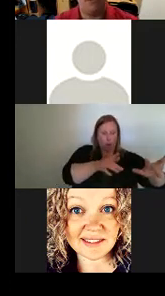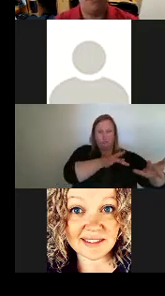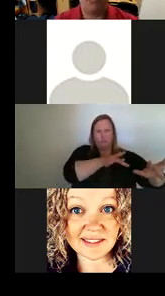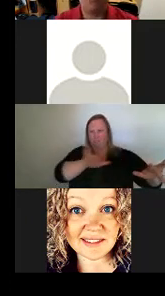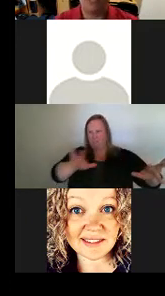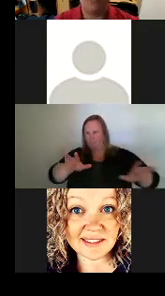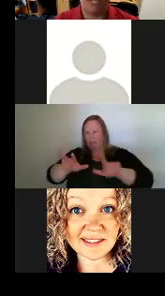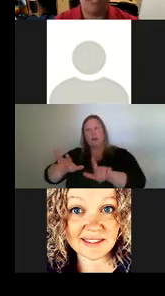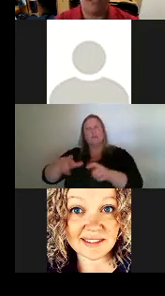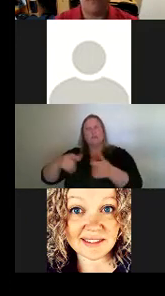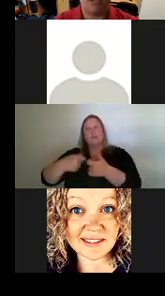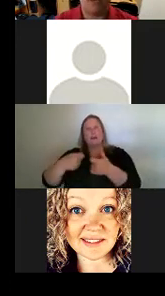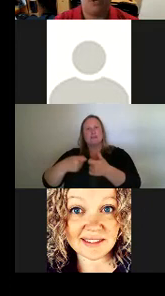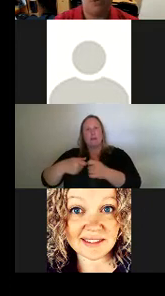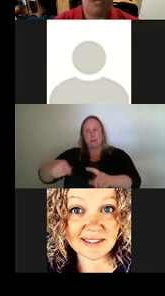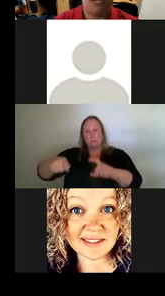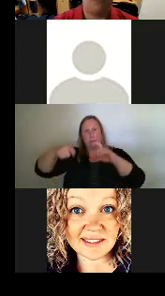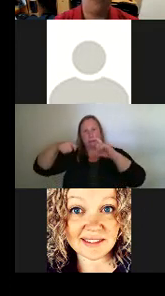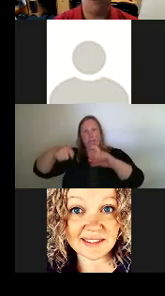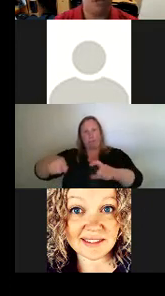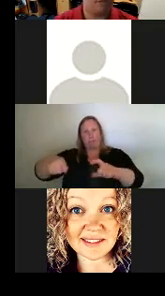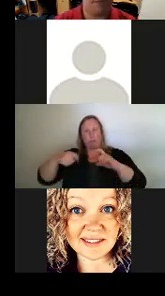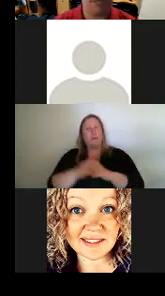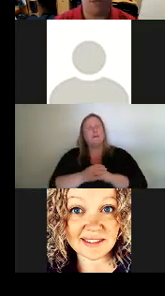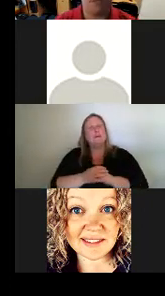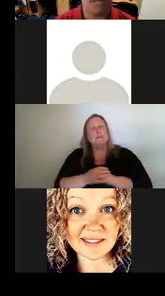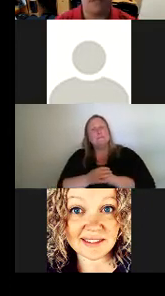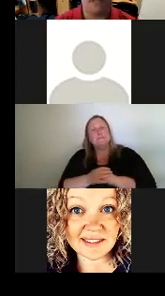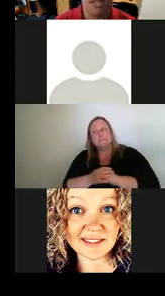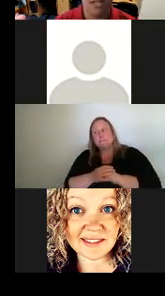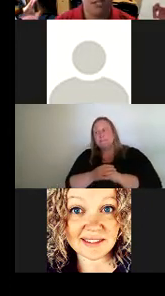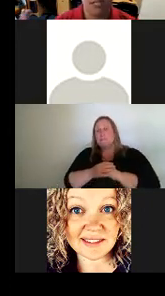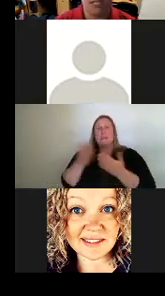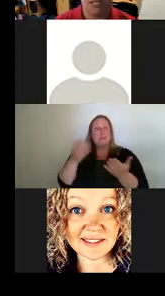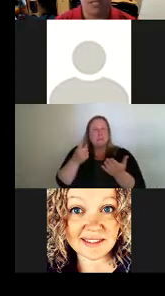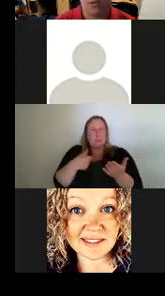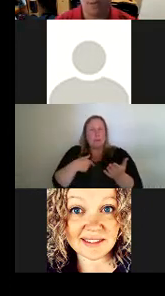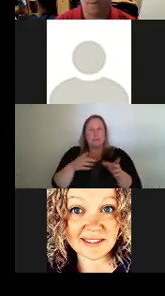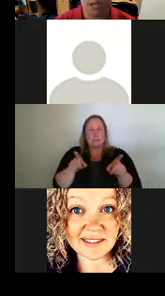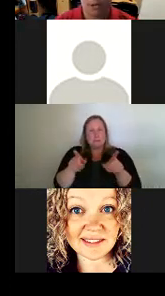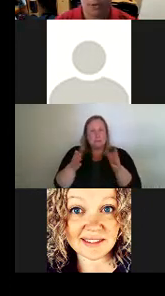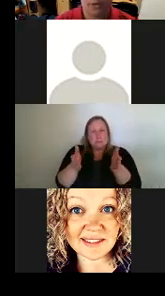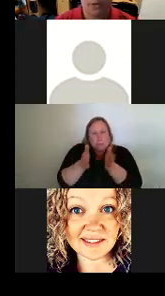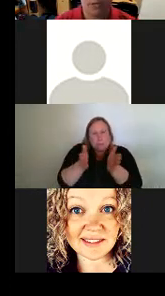THAT COULD BE IDEAL FOR SOMEONE WHO HAS MAYBE A SMALL SPACE AND JUST NEEDS TO USE THAT ONE MONITOR THAT IS